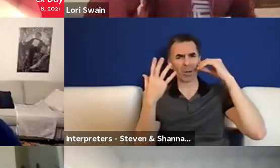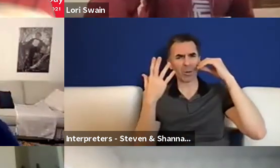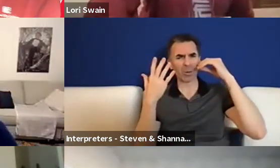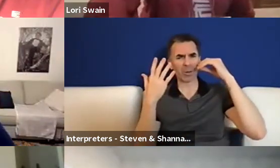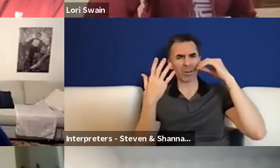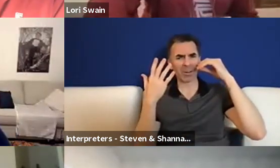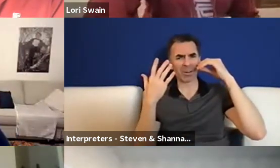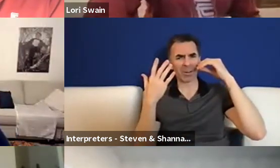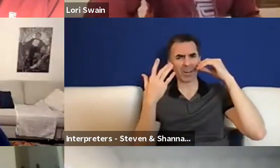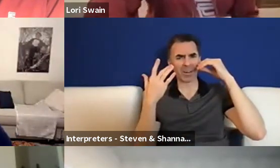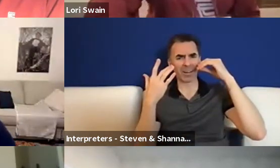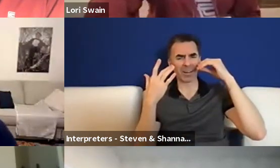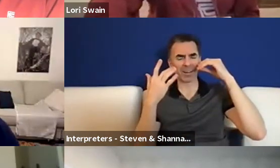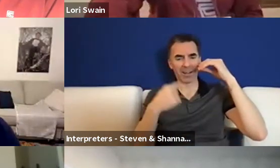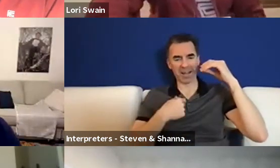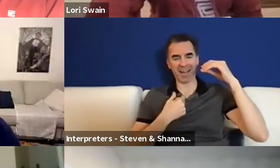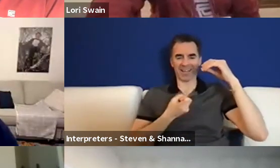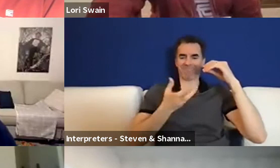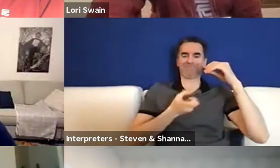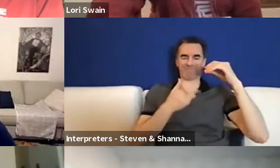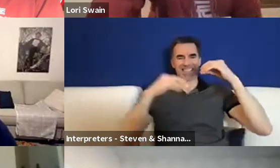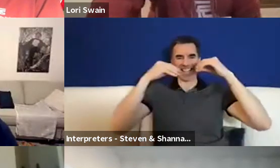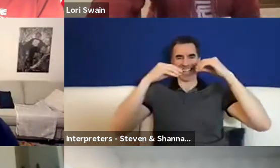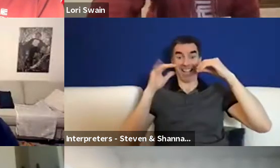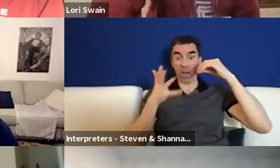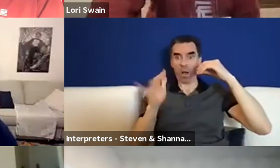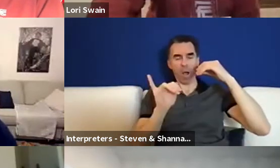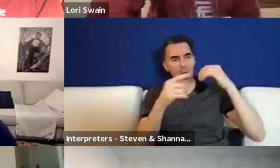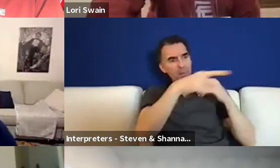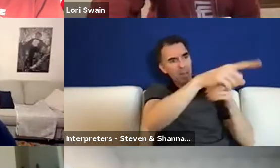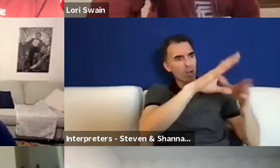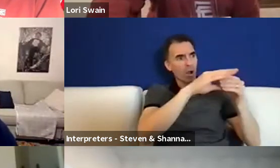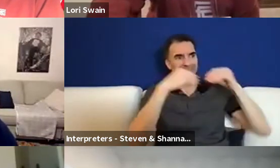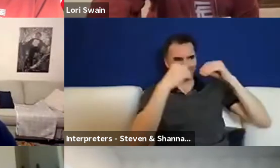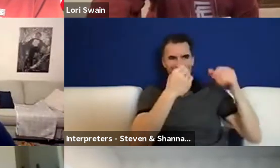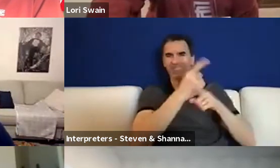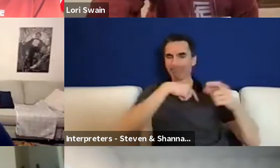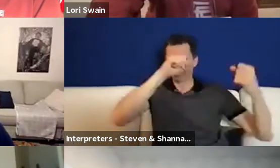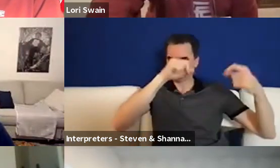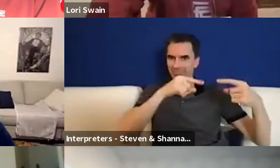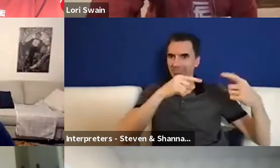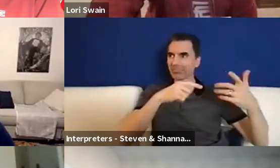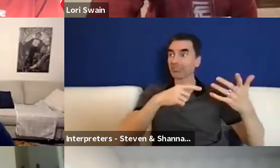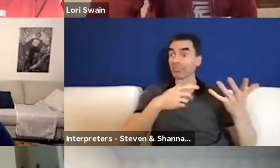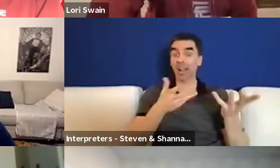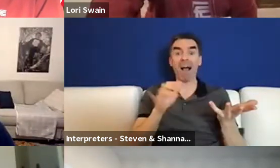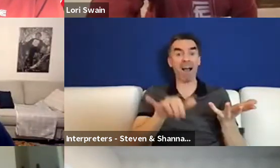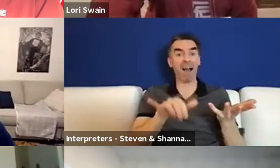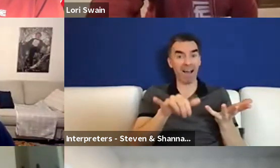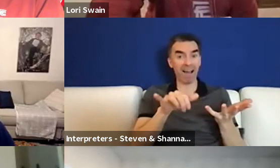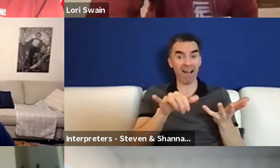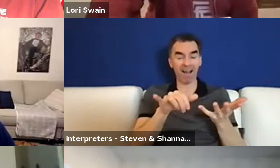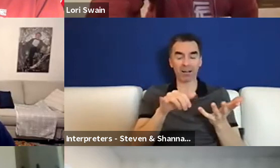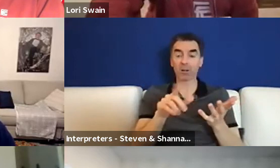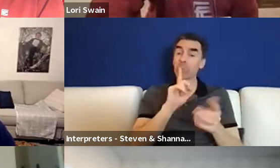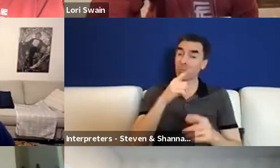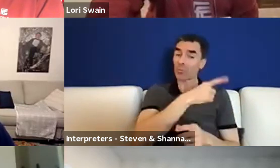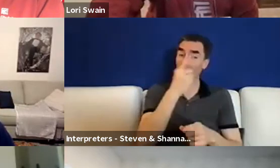to the other teammate. And that and I, you're right, it's, it's sometimes it's tough. And you know, Lydia and I have gone through when